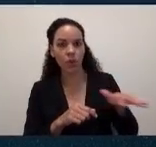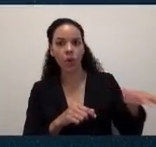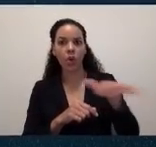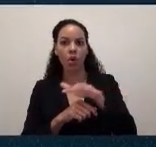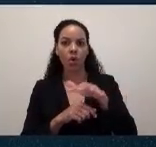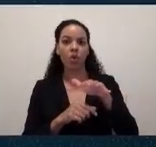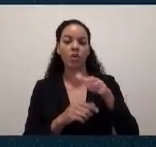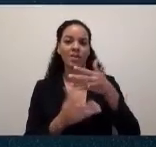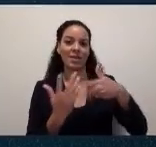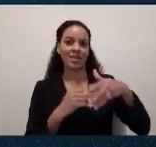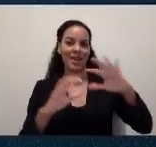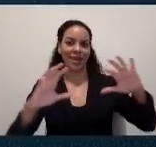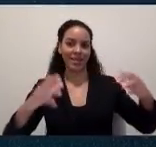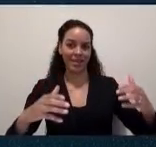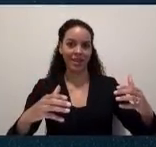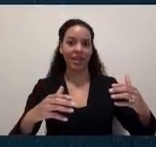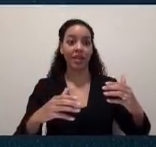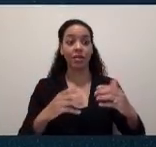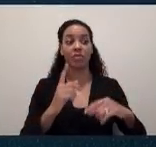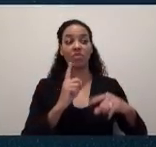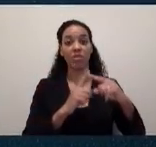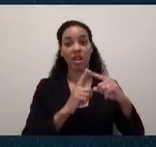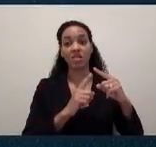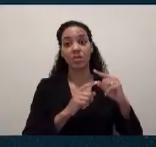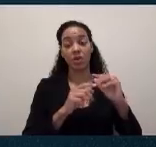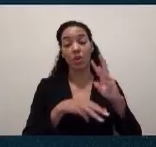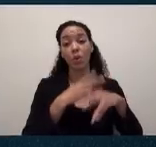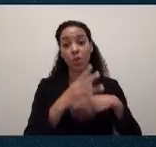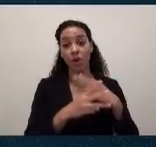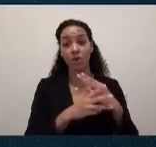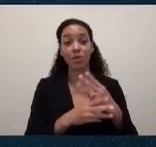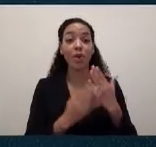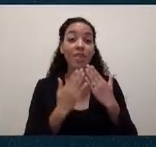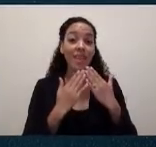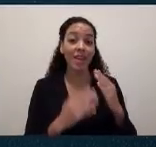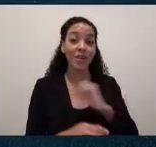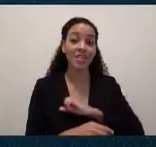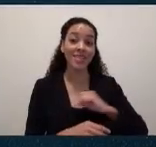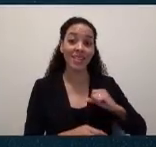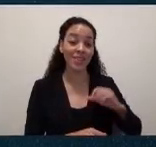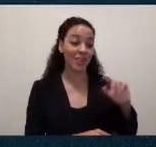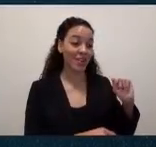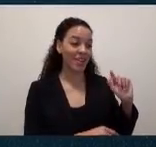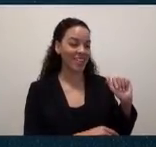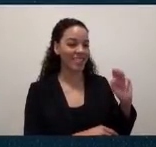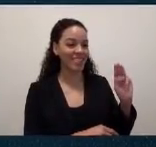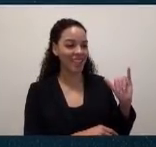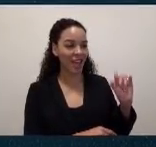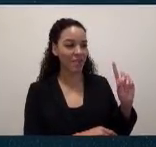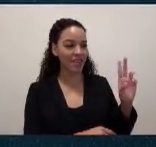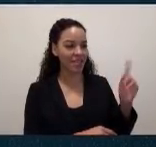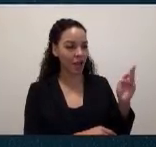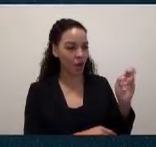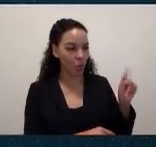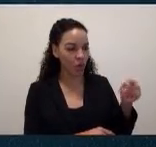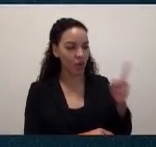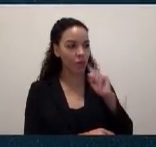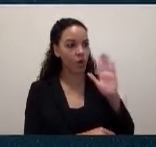So thank you Senator Tammy Duckworth, thank you for your long standing leadership and for being a champion